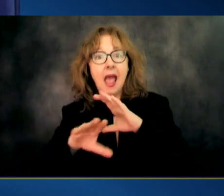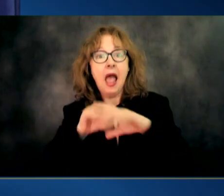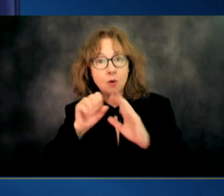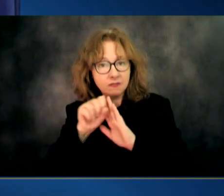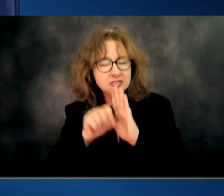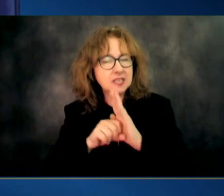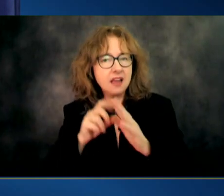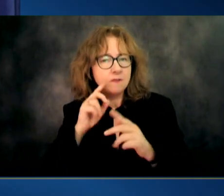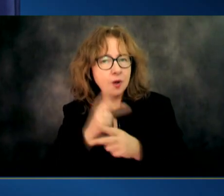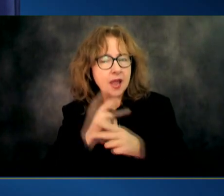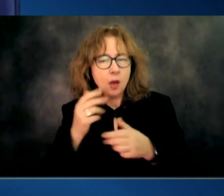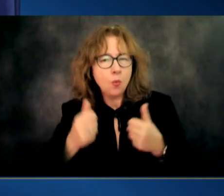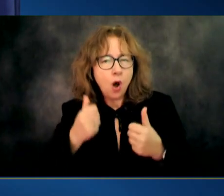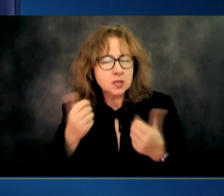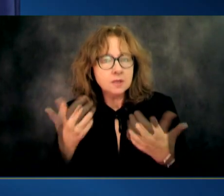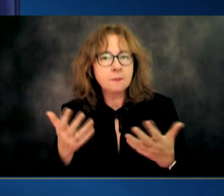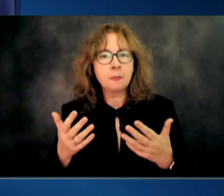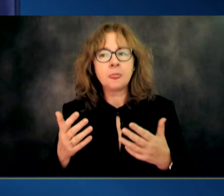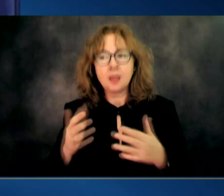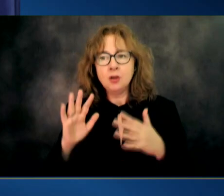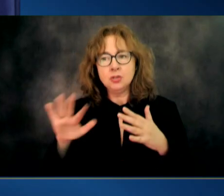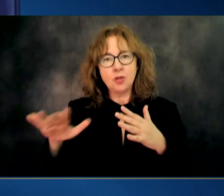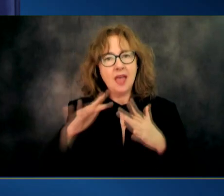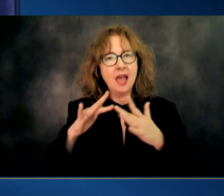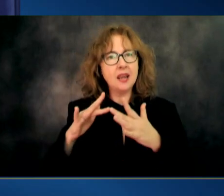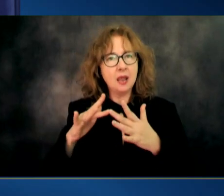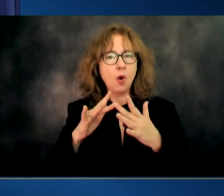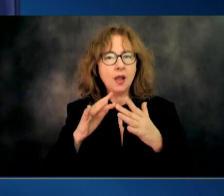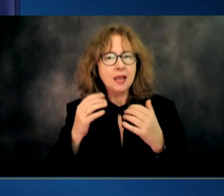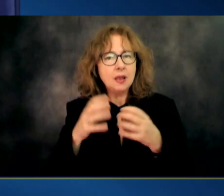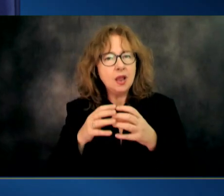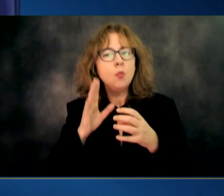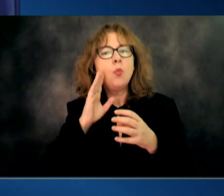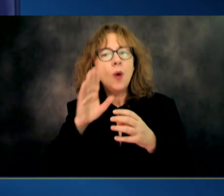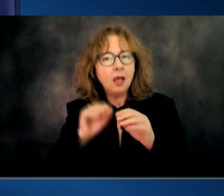So, our network is obviously going to expand across those borders, because it's really wherever